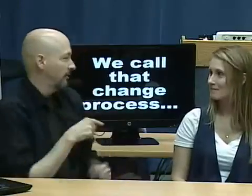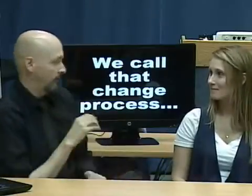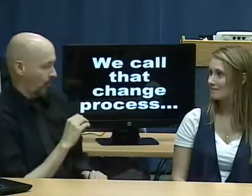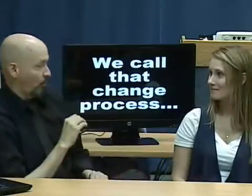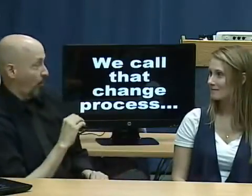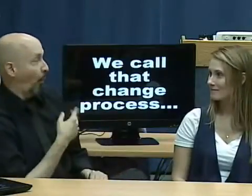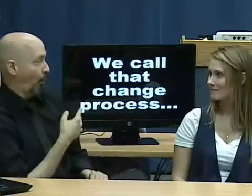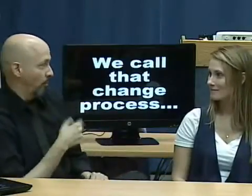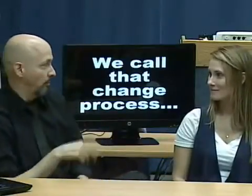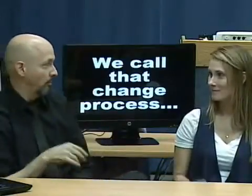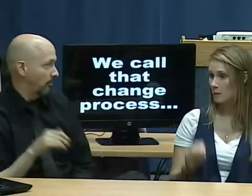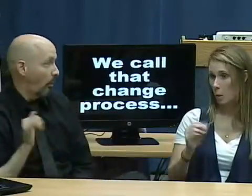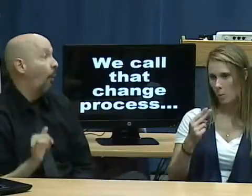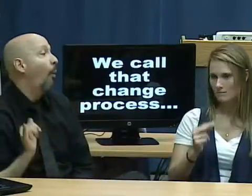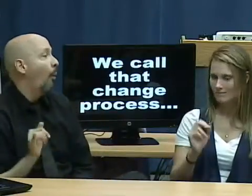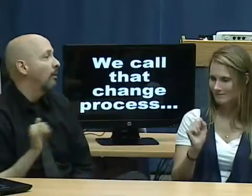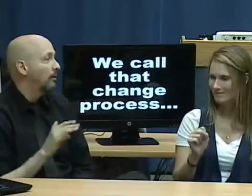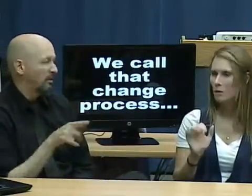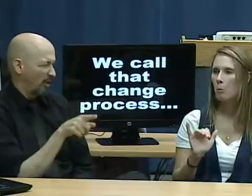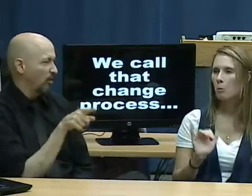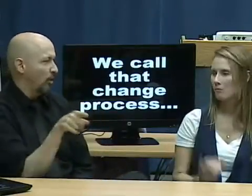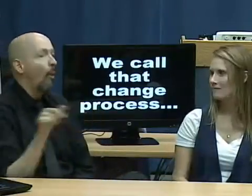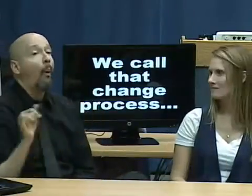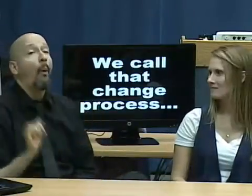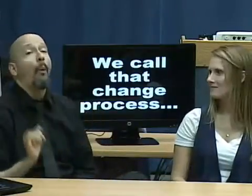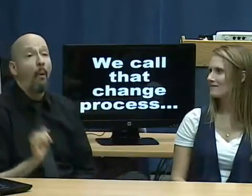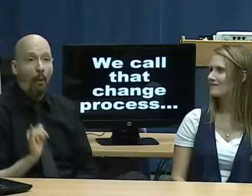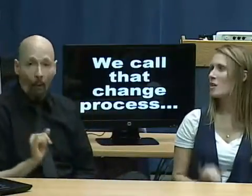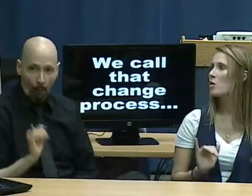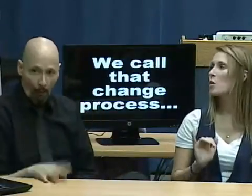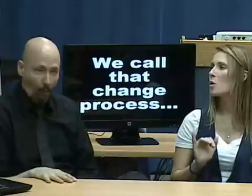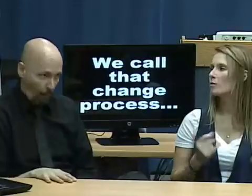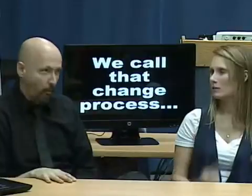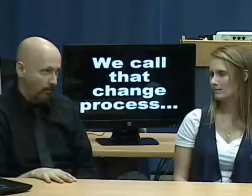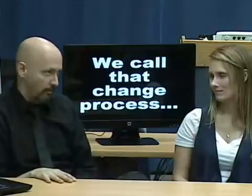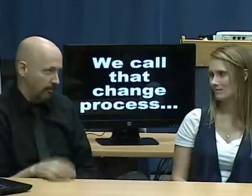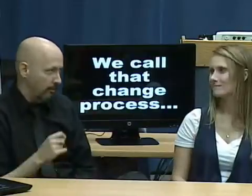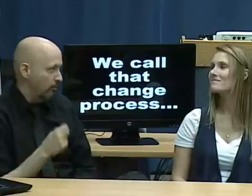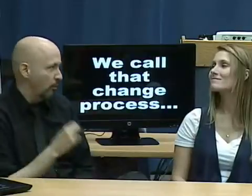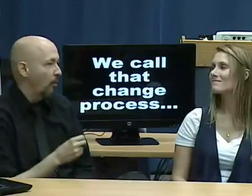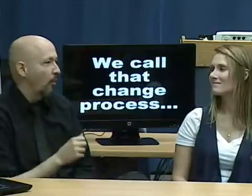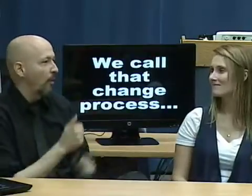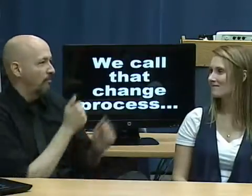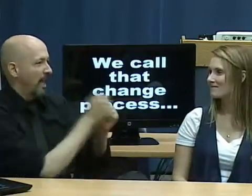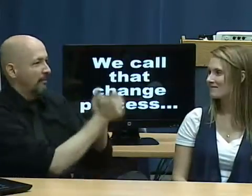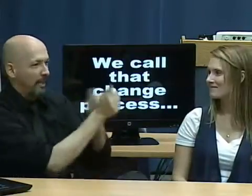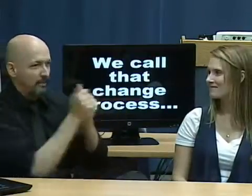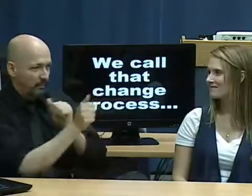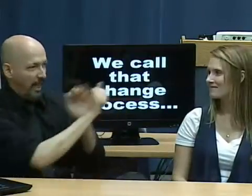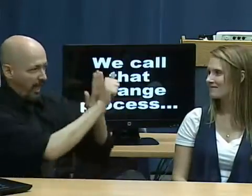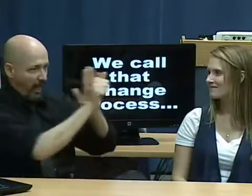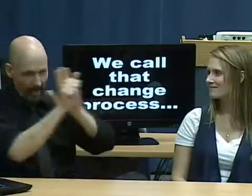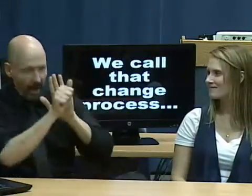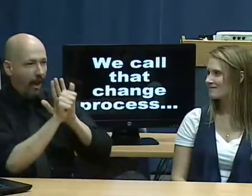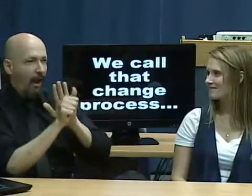"O-H" "O-H." Yup. "Ohhh" "Ohhh" You passed, you passed, you get an A, A, A...